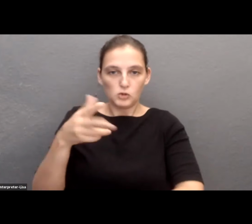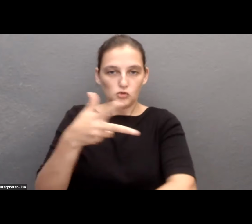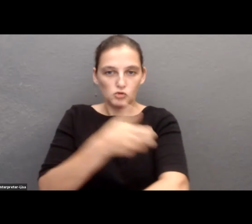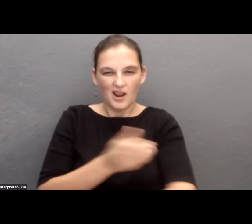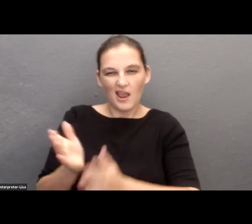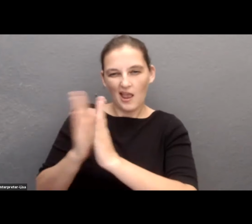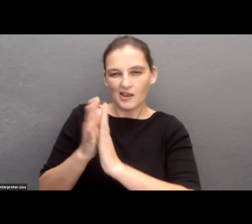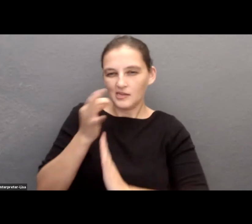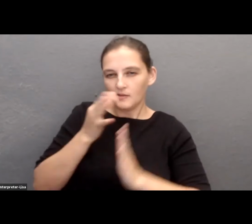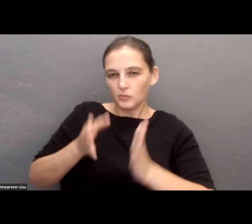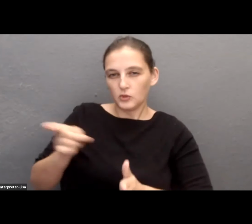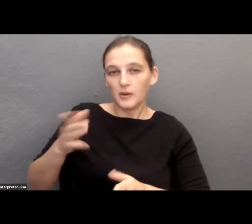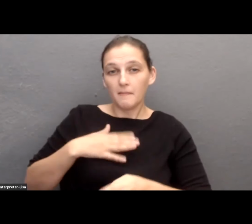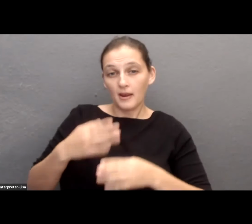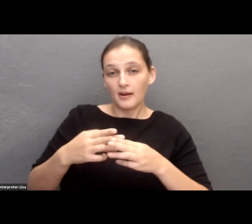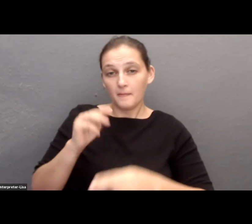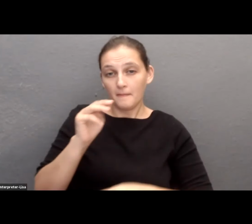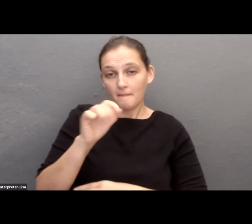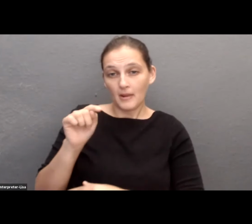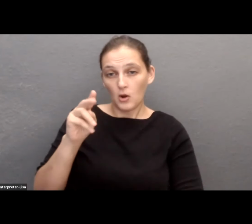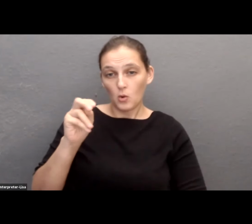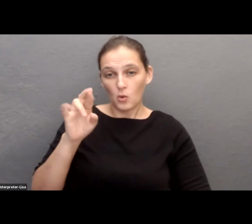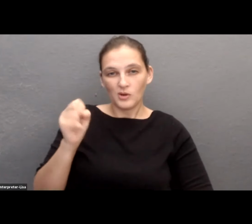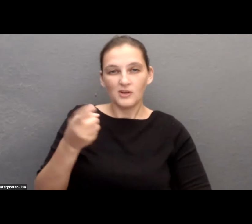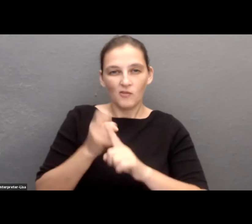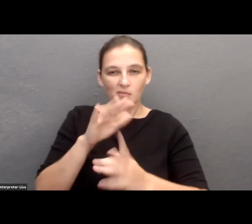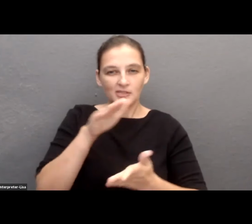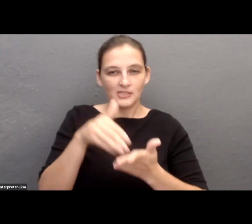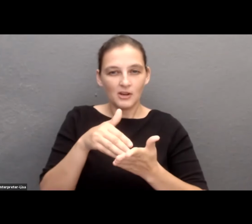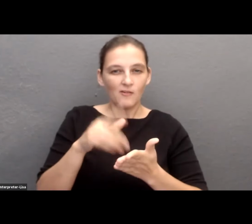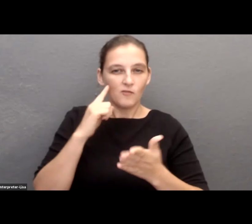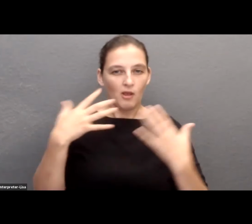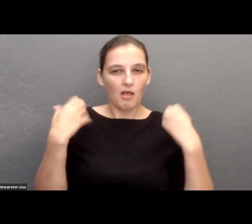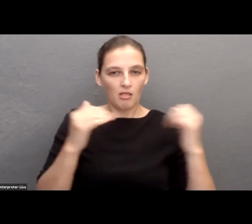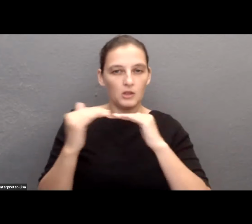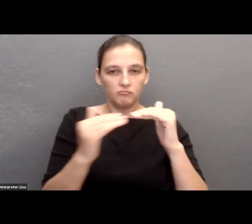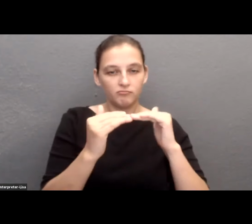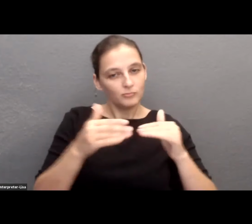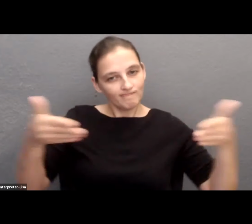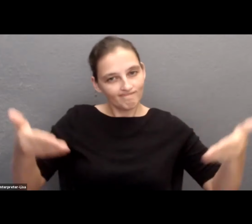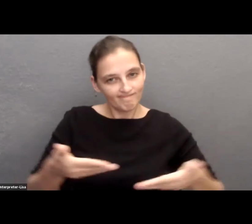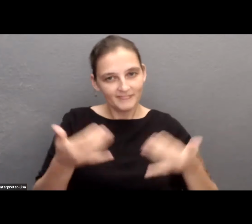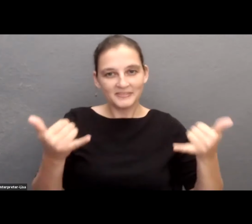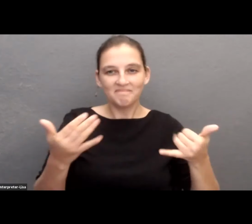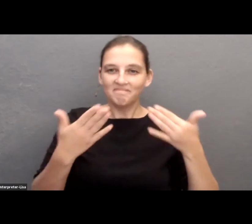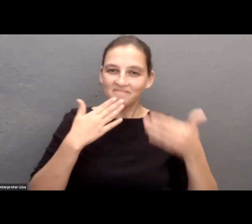My name is Matt Norris from the Center for Health Equity, and I want to welcome you today. Thank you for joining us. We're down here in